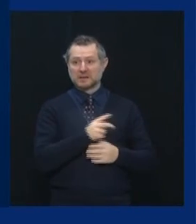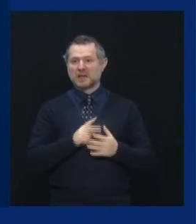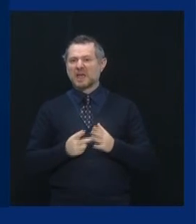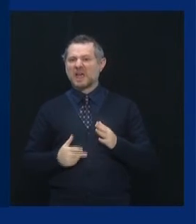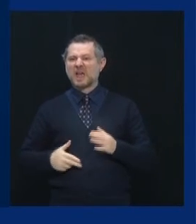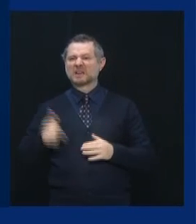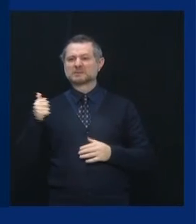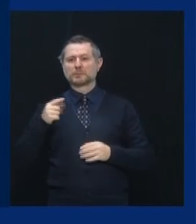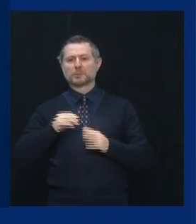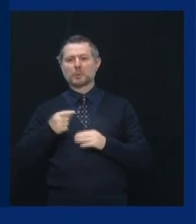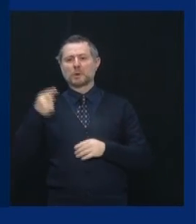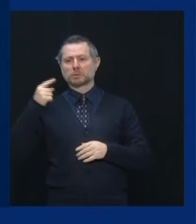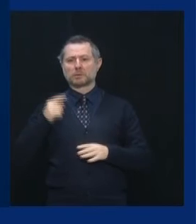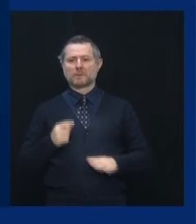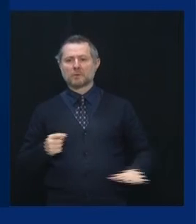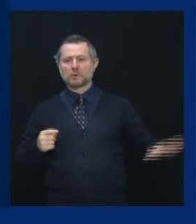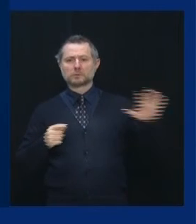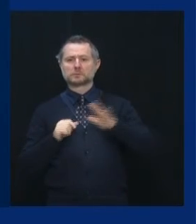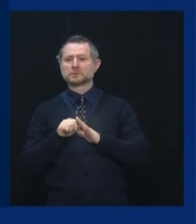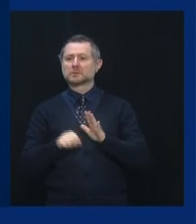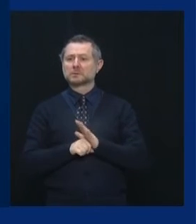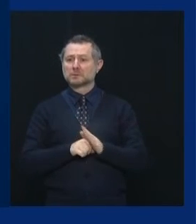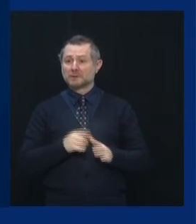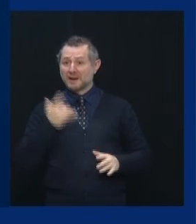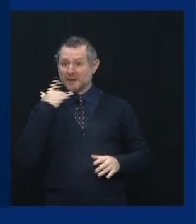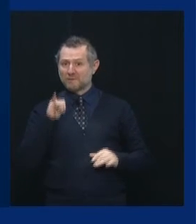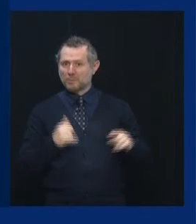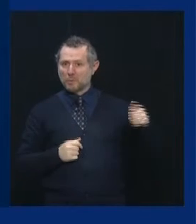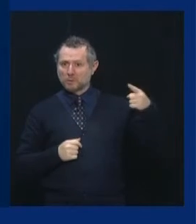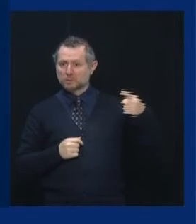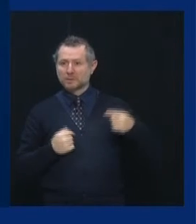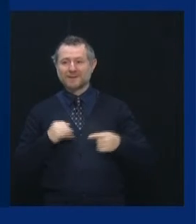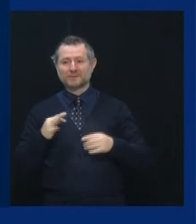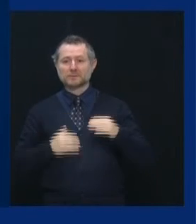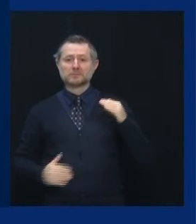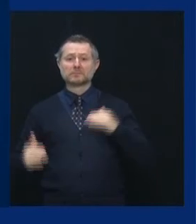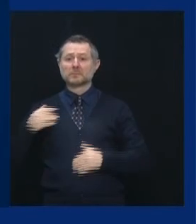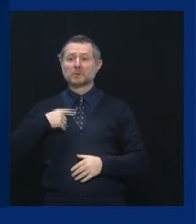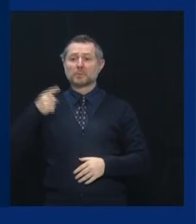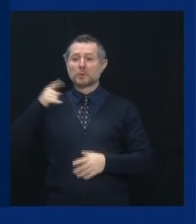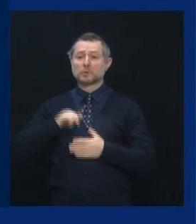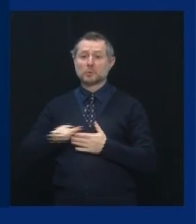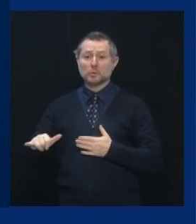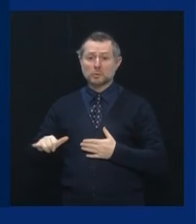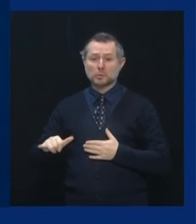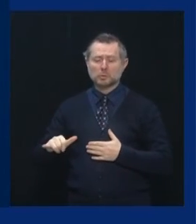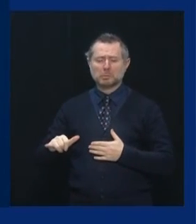RAISED THE INCOME TAX RATE IN THE STATE TO THE HIGHEST RATE IN